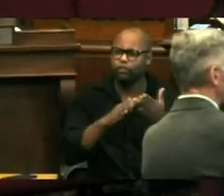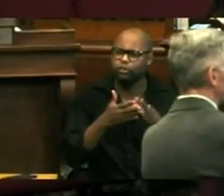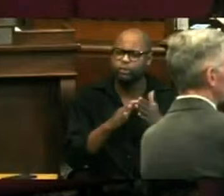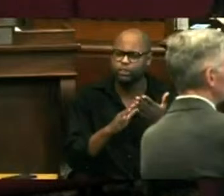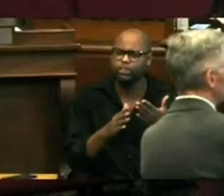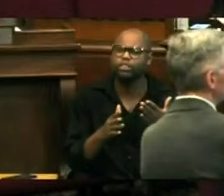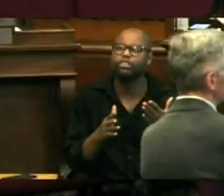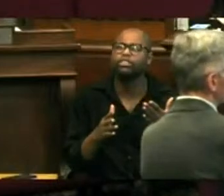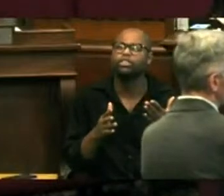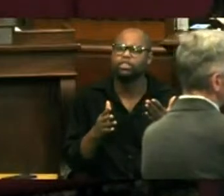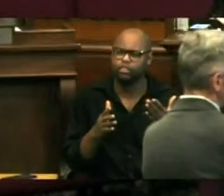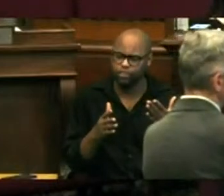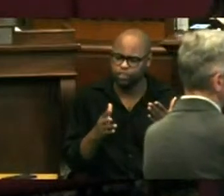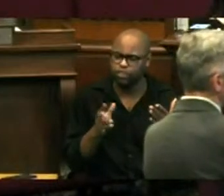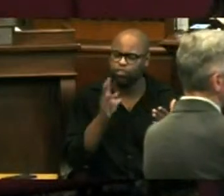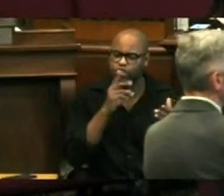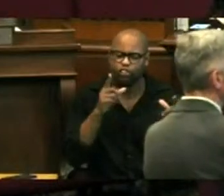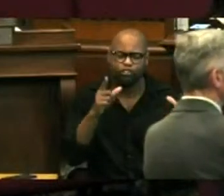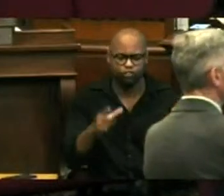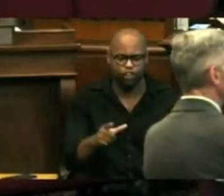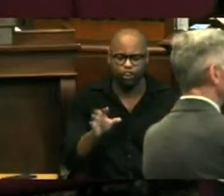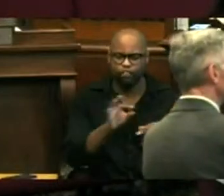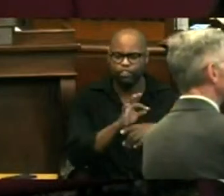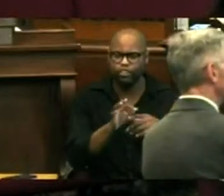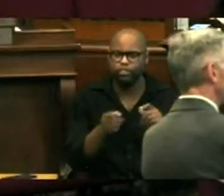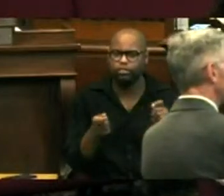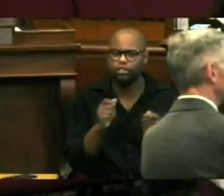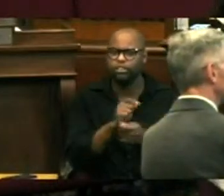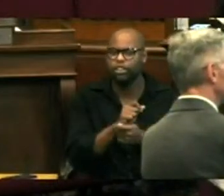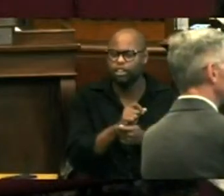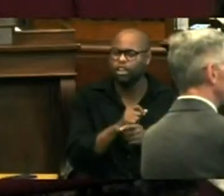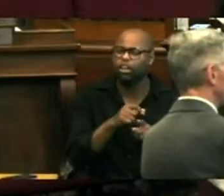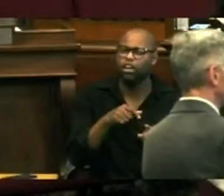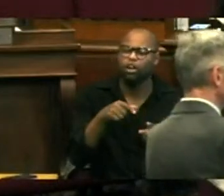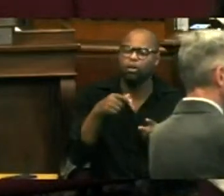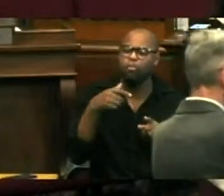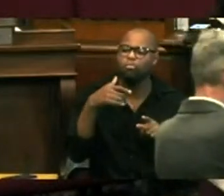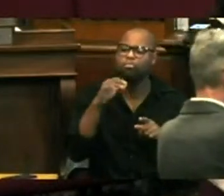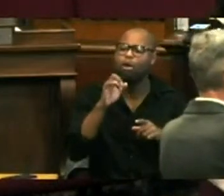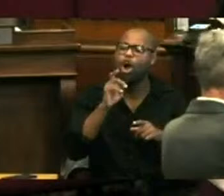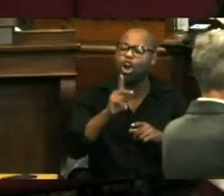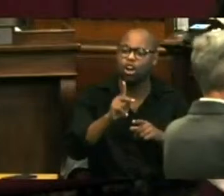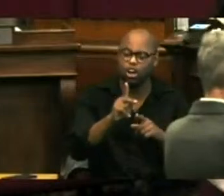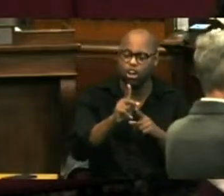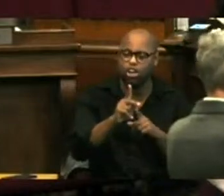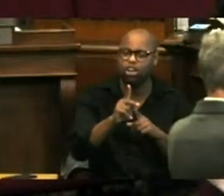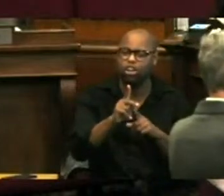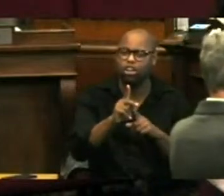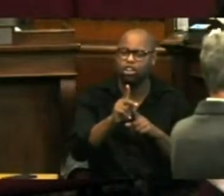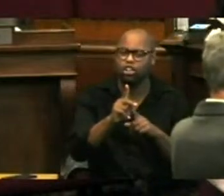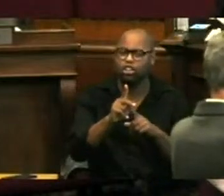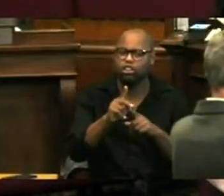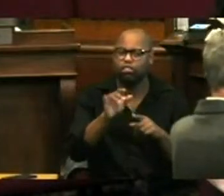others. A lot of communities have taken reservoir features